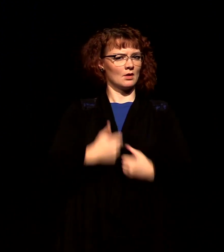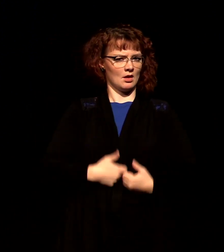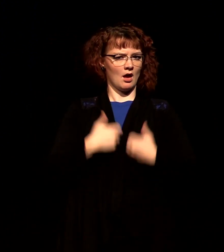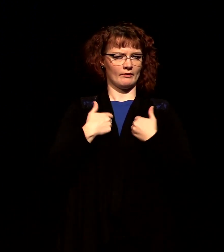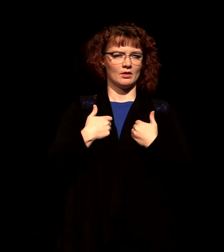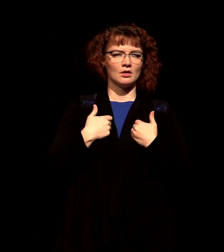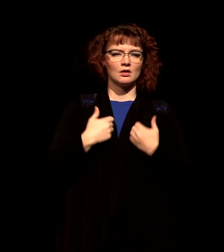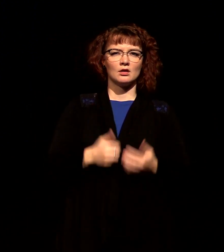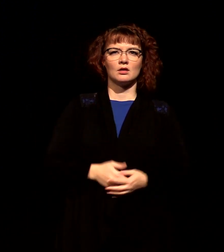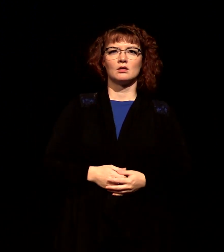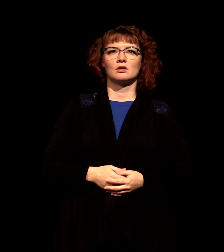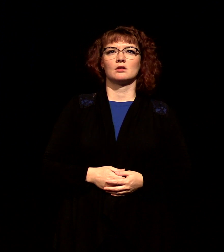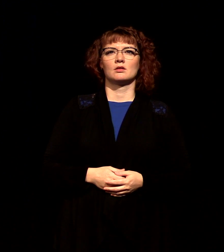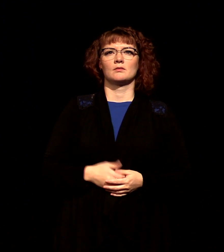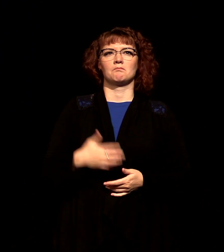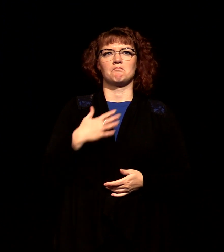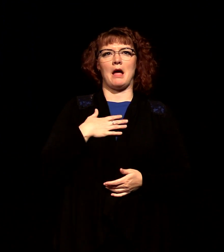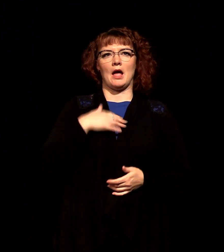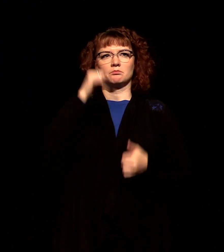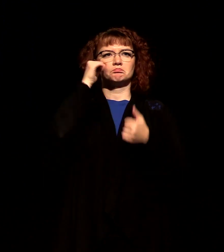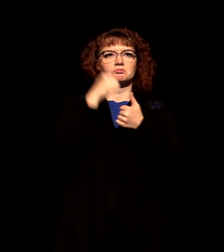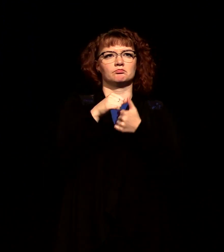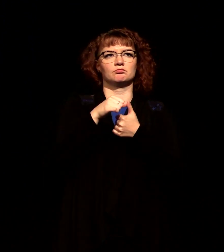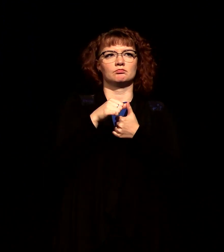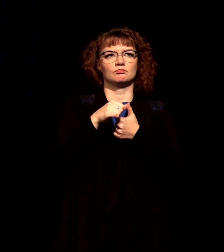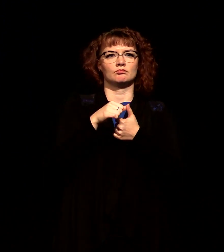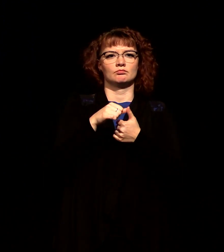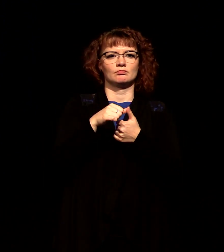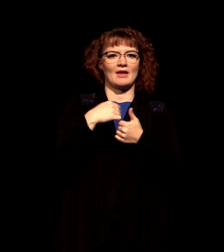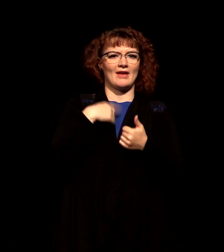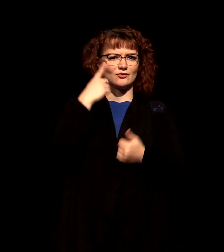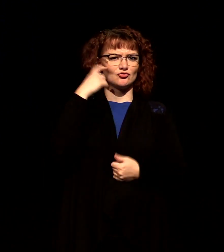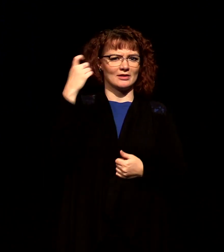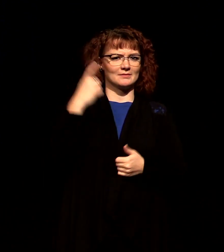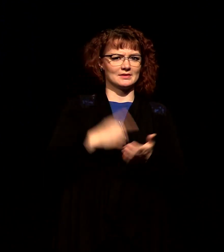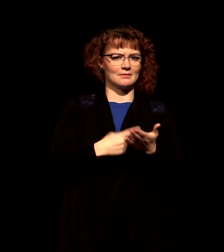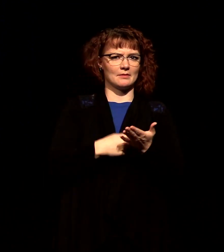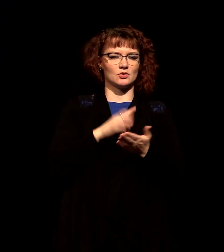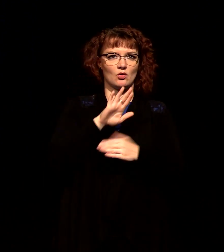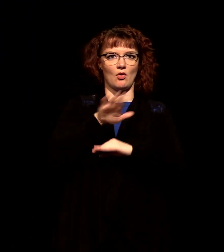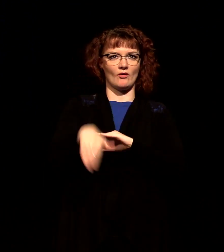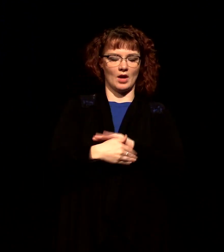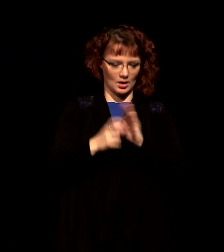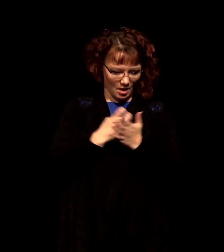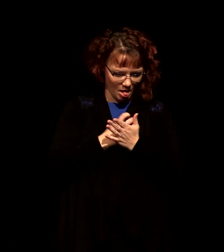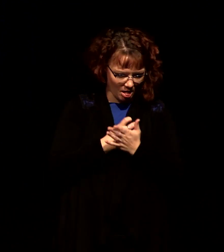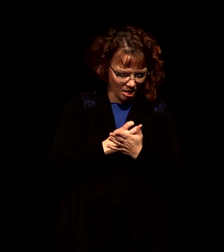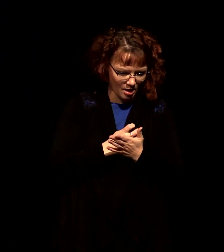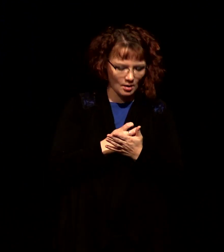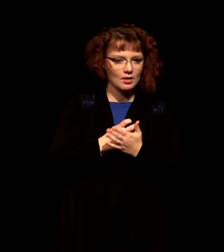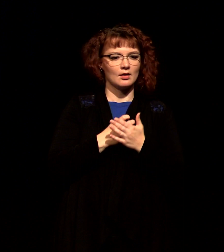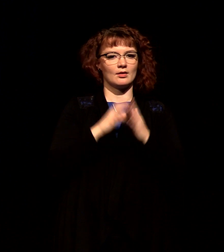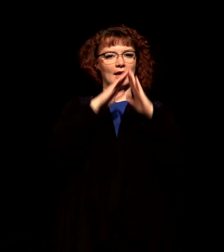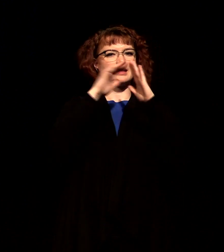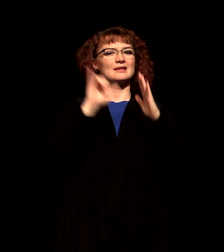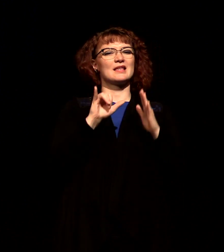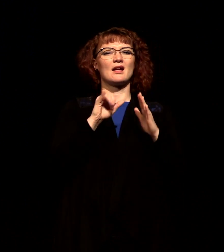the image that comes to my mind, and I've had dreams about this, this nightmares. You're in the basement of a house. And in